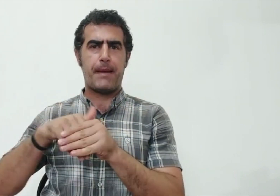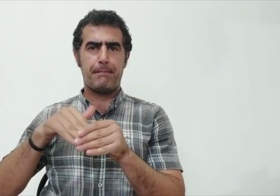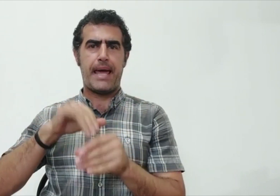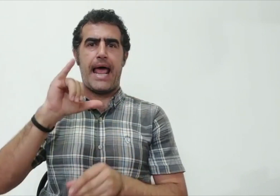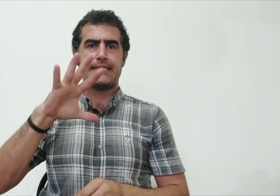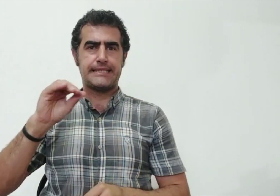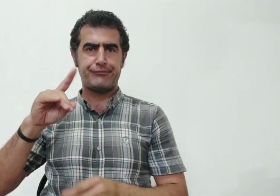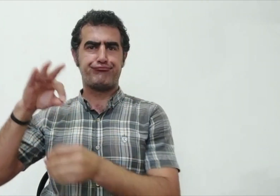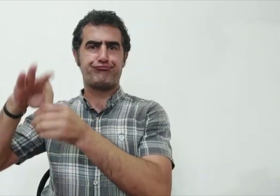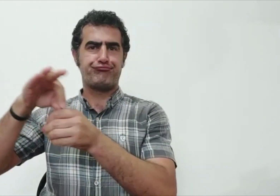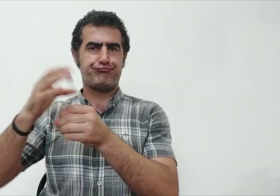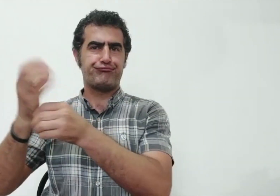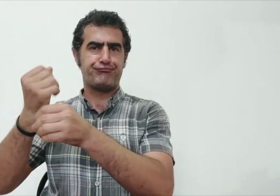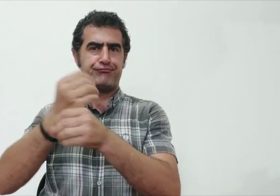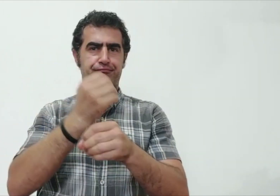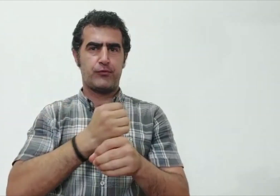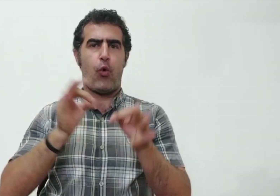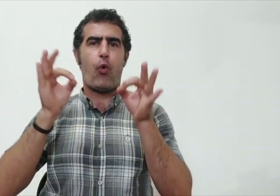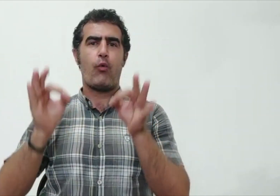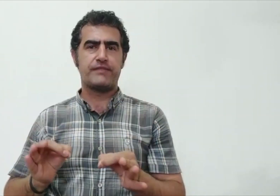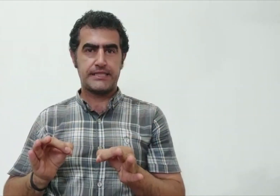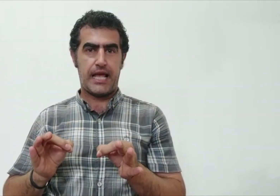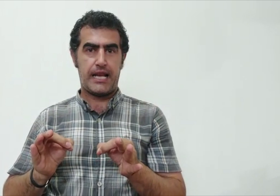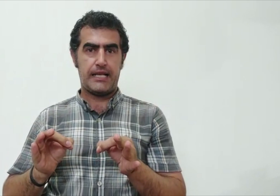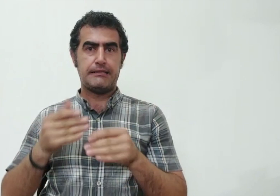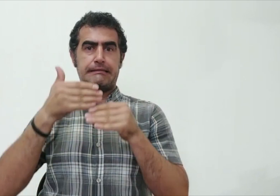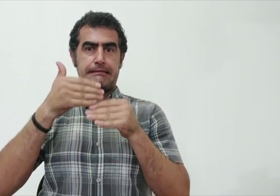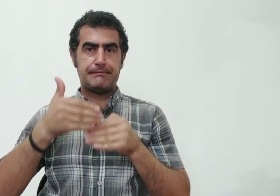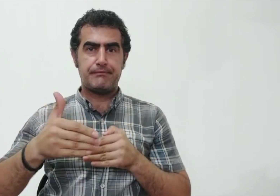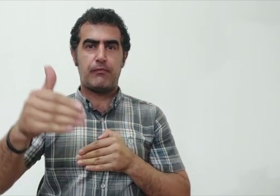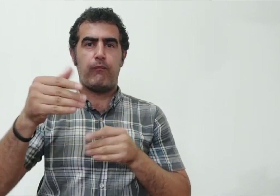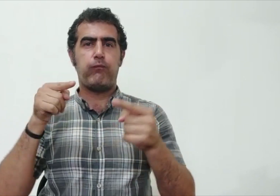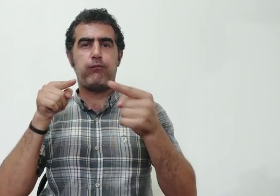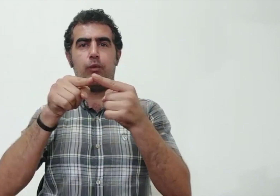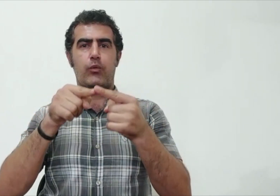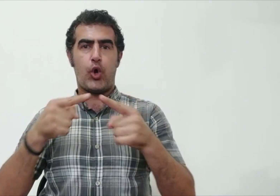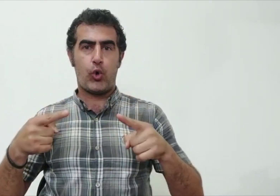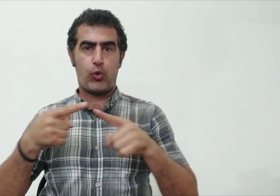ICSD Regional Presidents will exercise this position